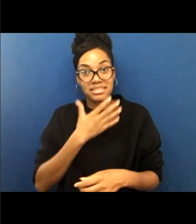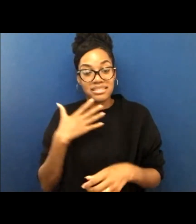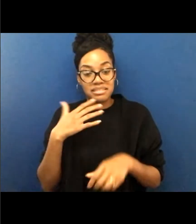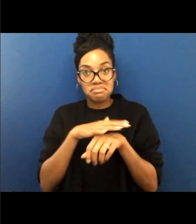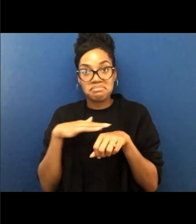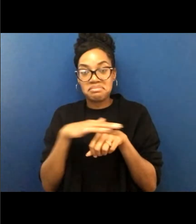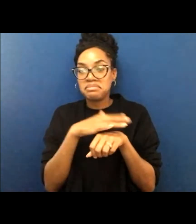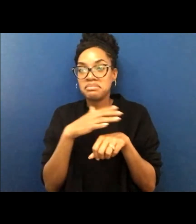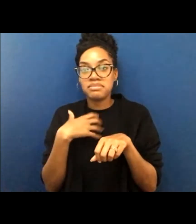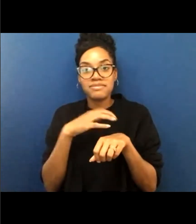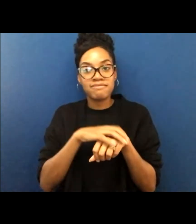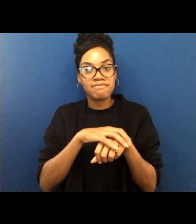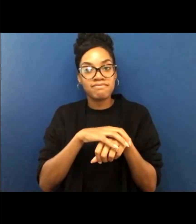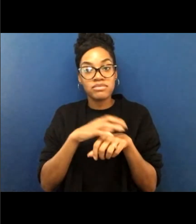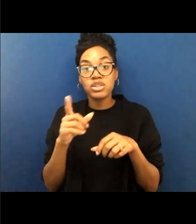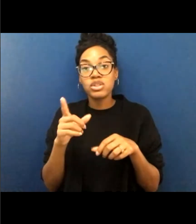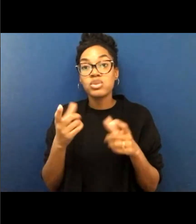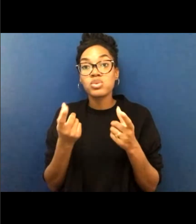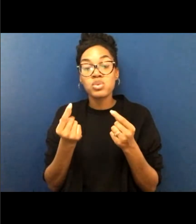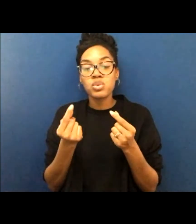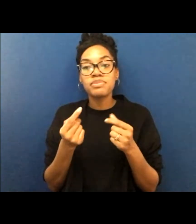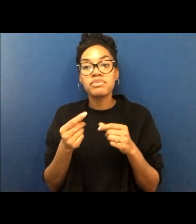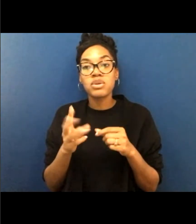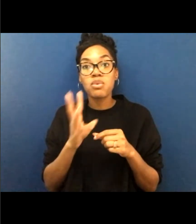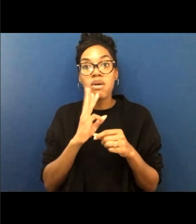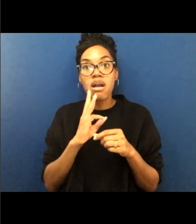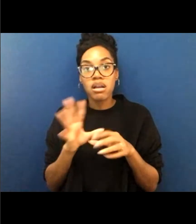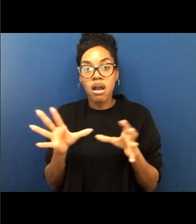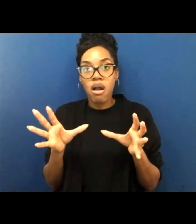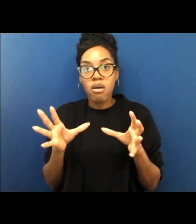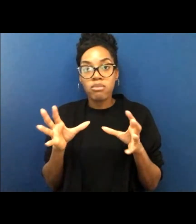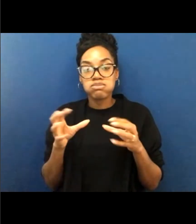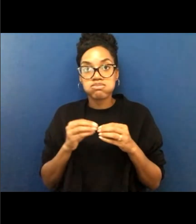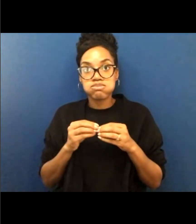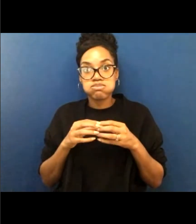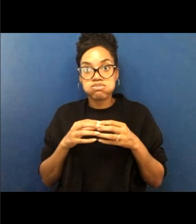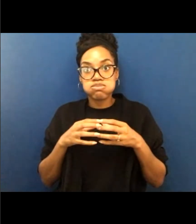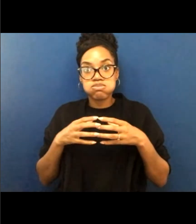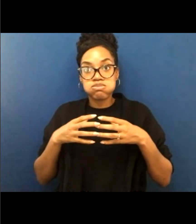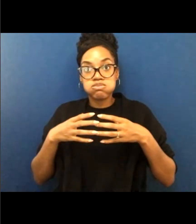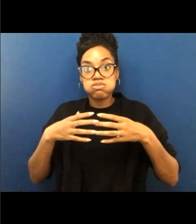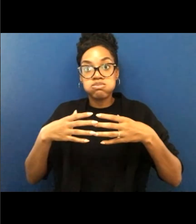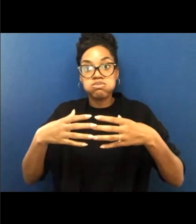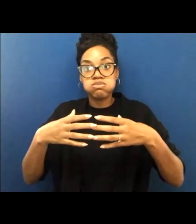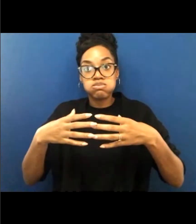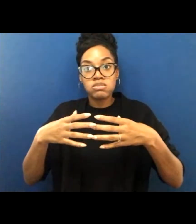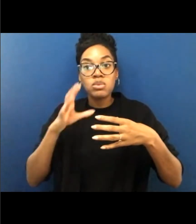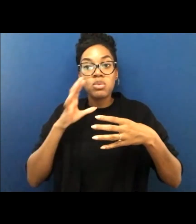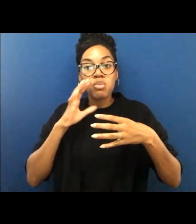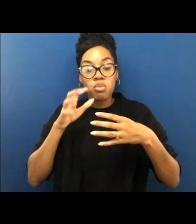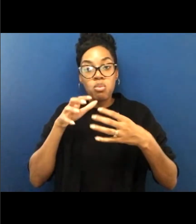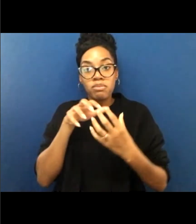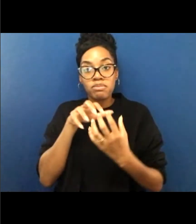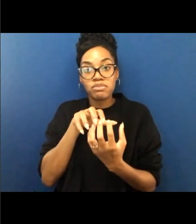So it basically swells up and it breaks this seam and then it can back out of its shell